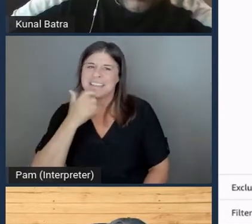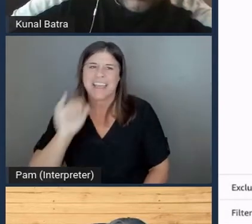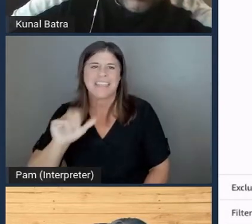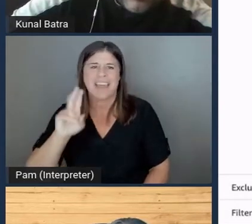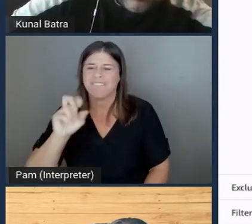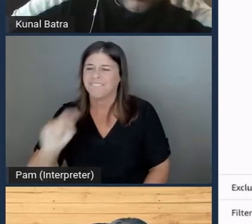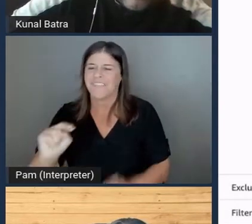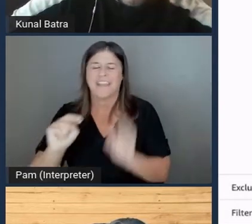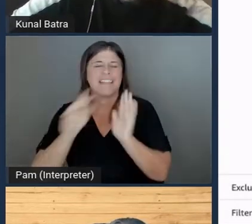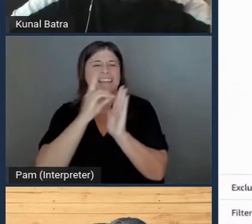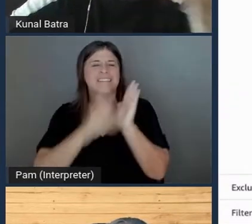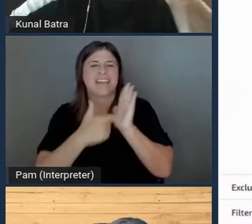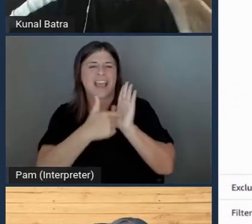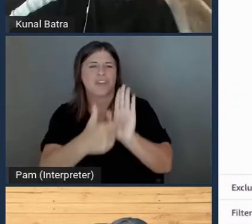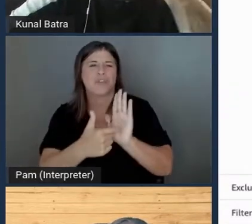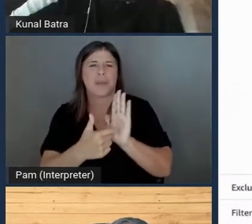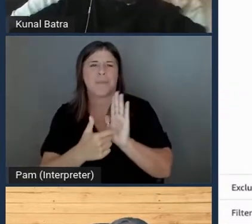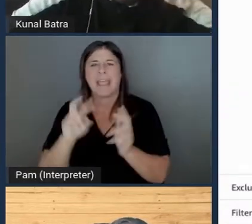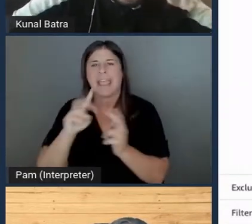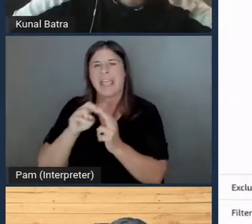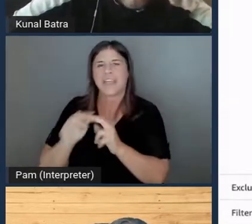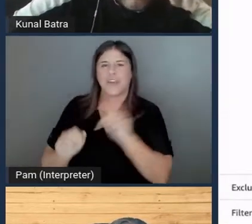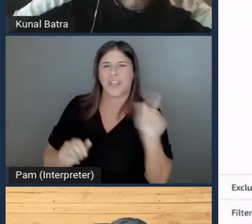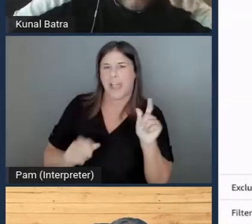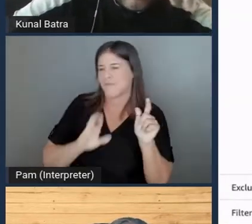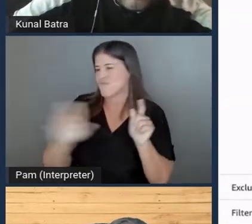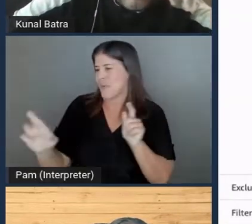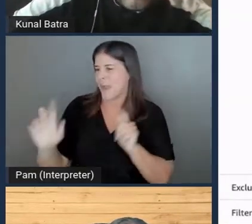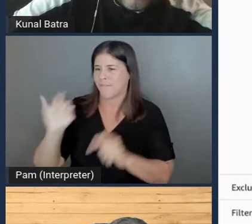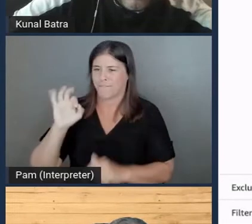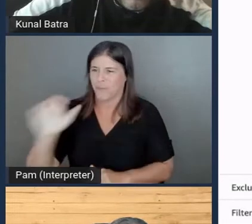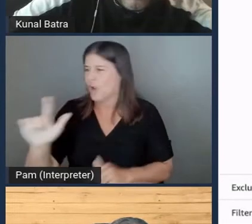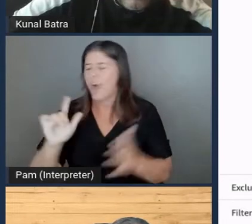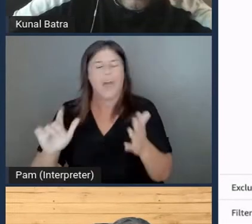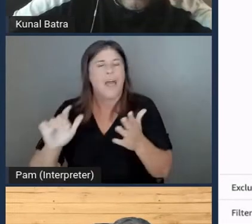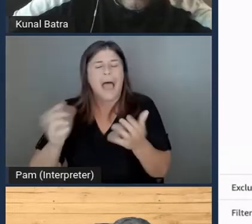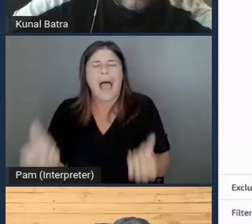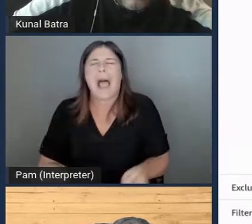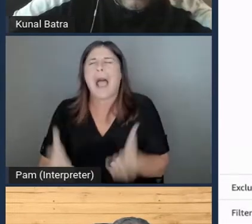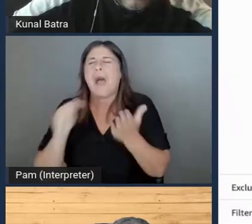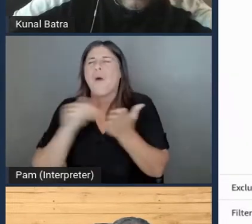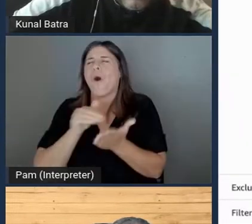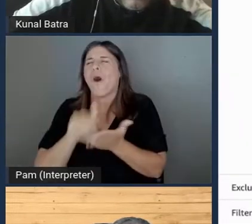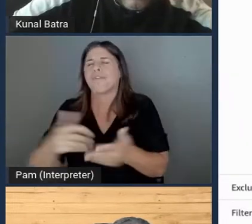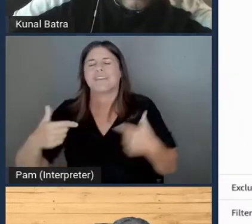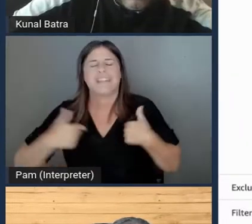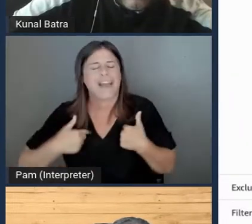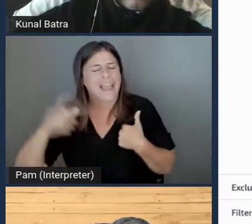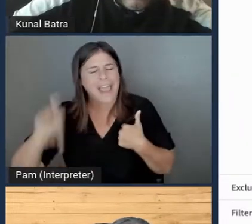like inner, left, right, full. The number of times when I had to do an ETL job